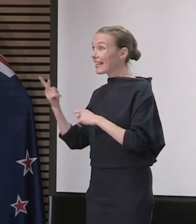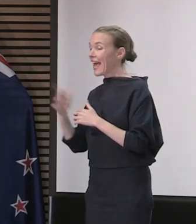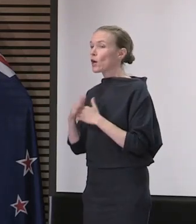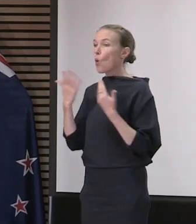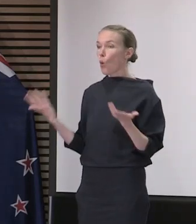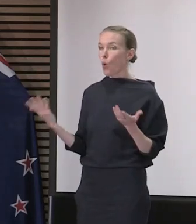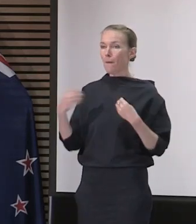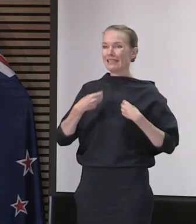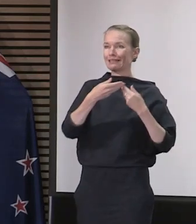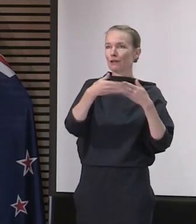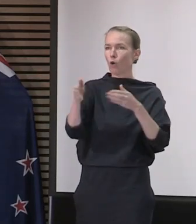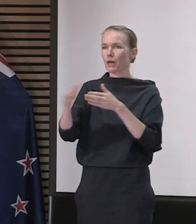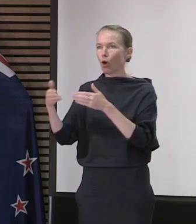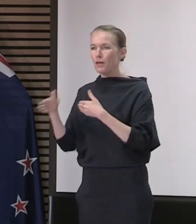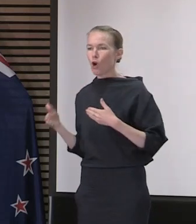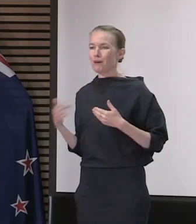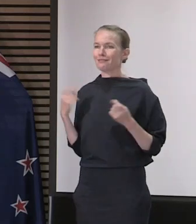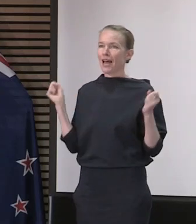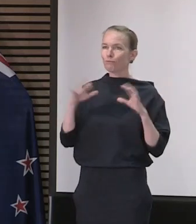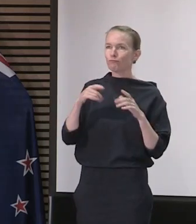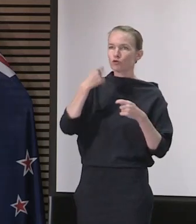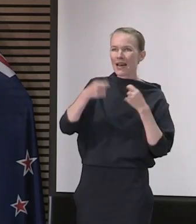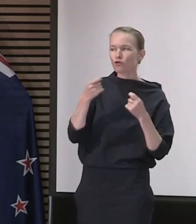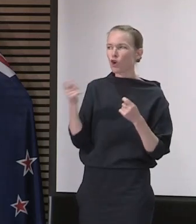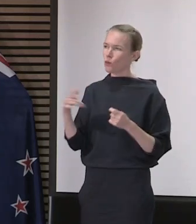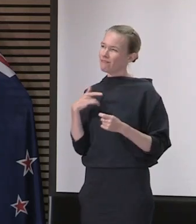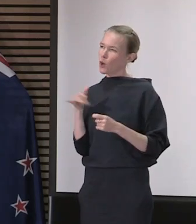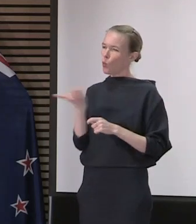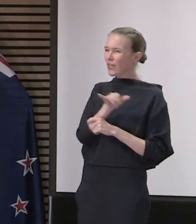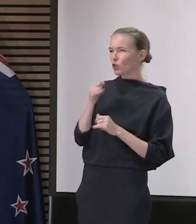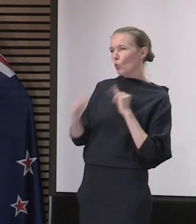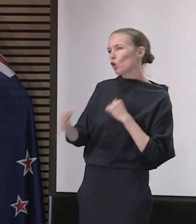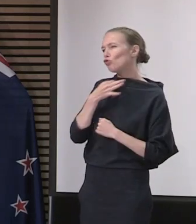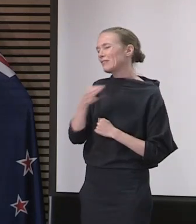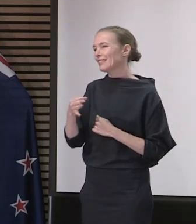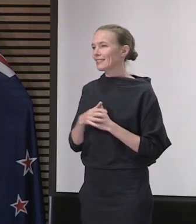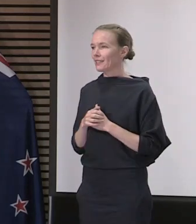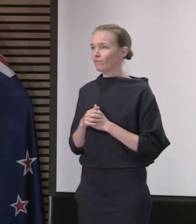opened and people congregating, restaurants and